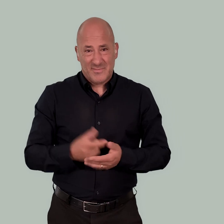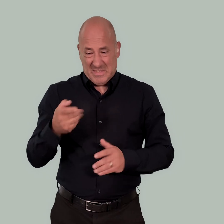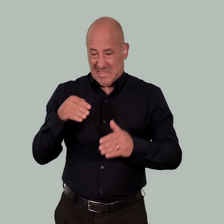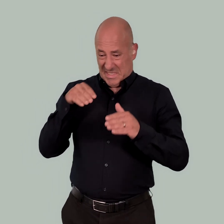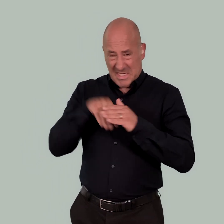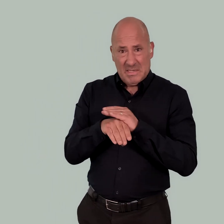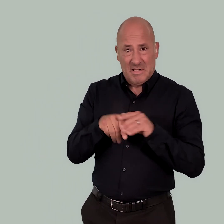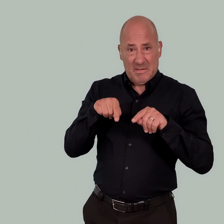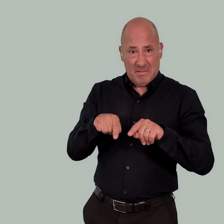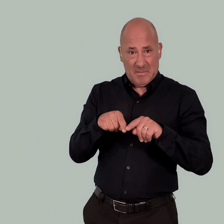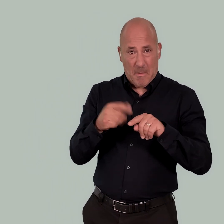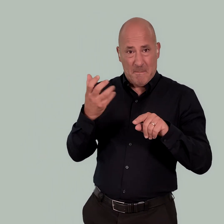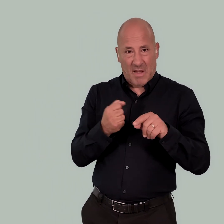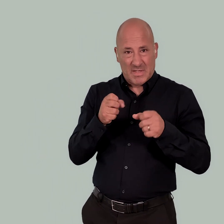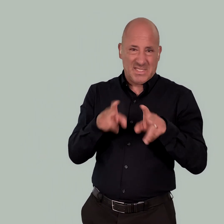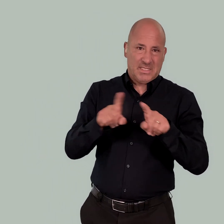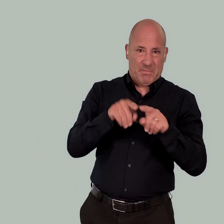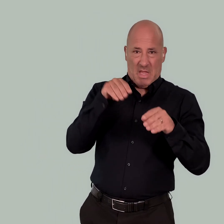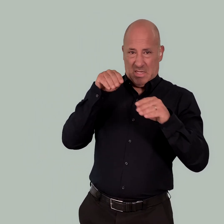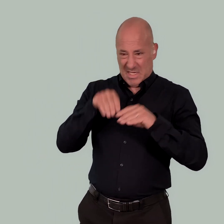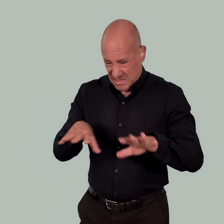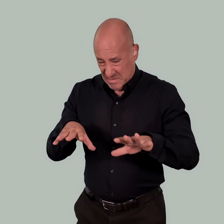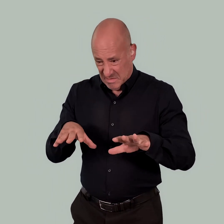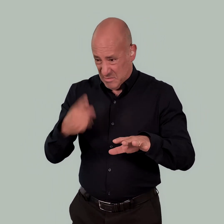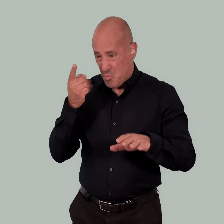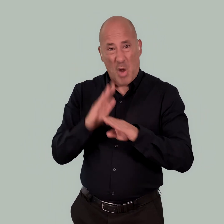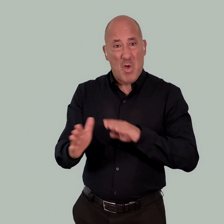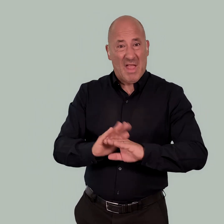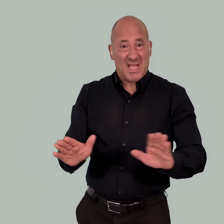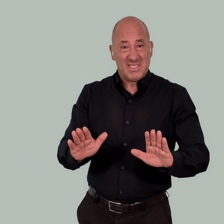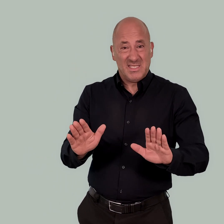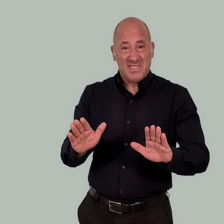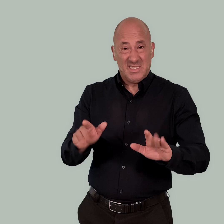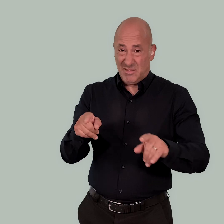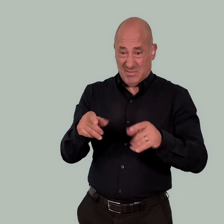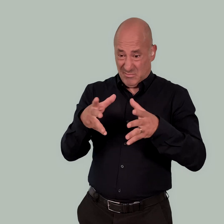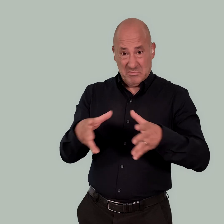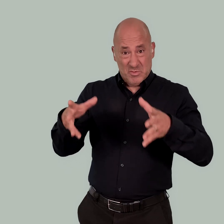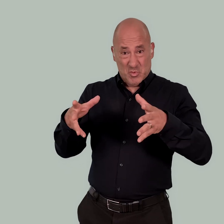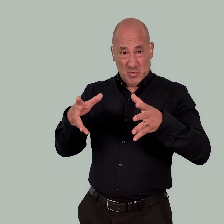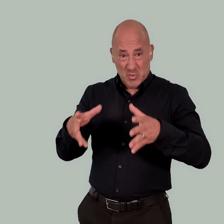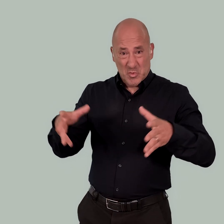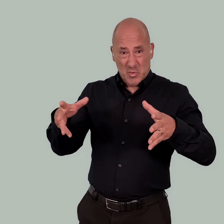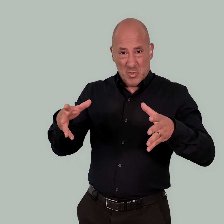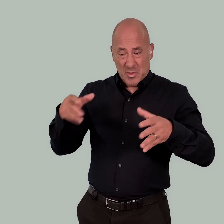The gateway, once entered, becomes a one-way valve. The system is growing.